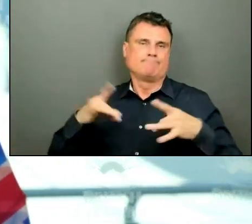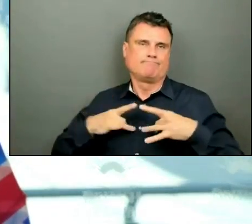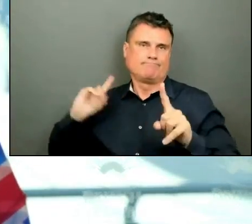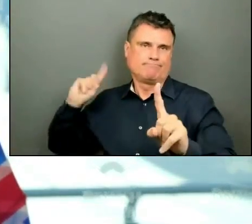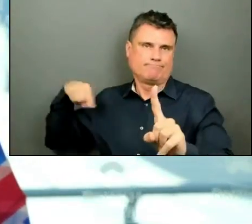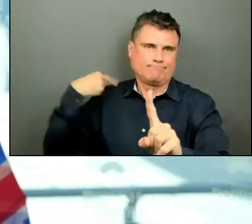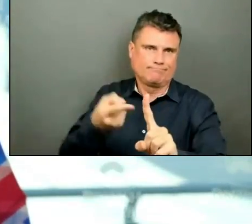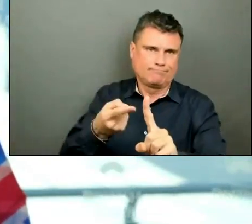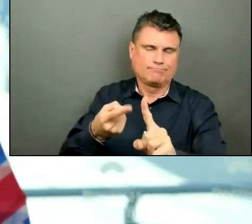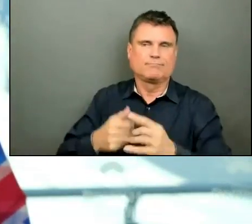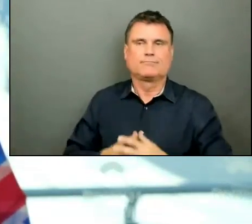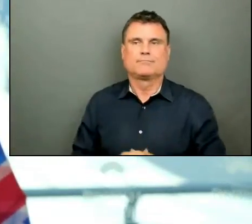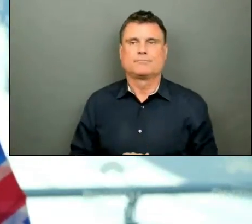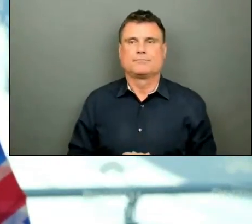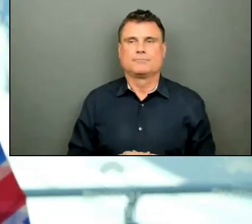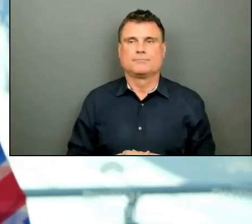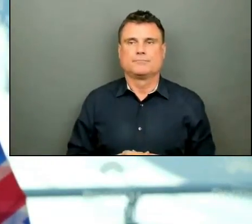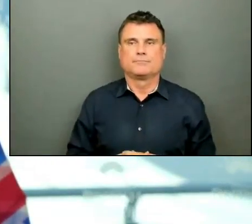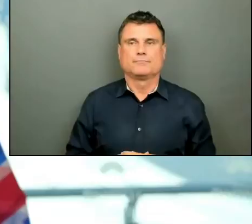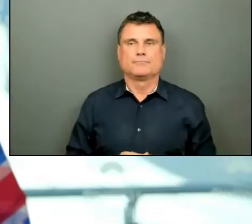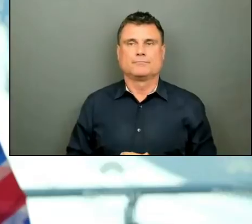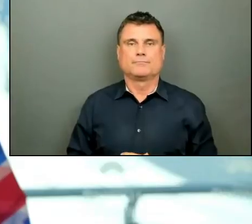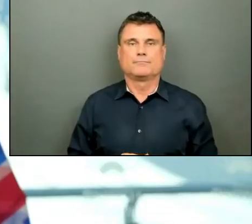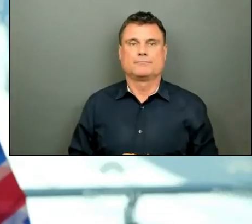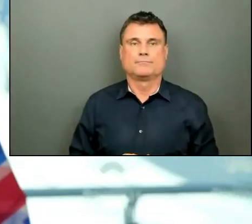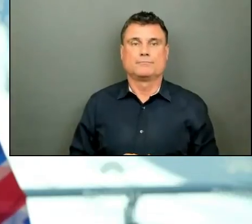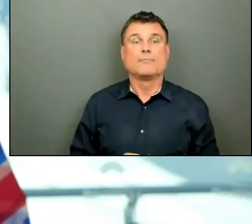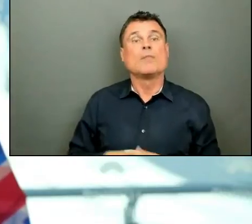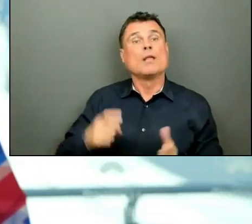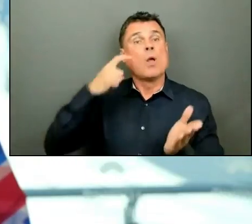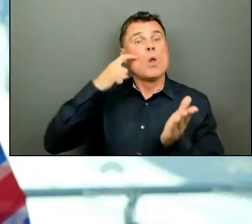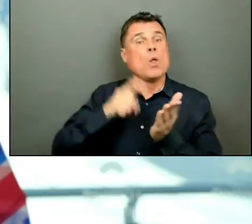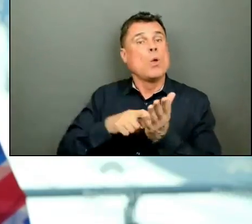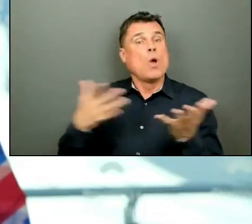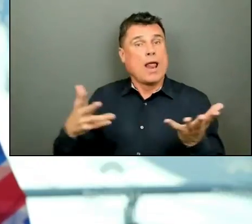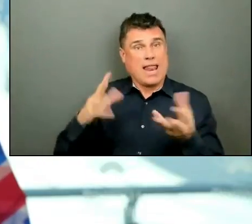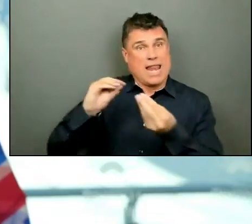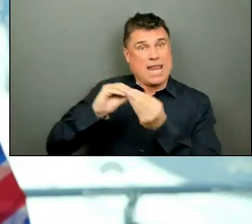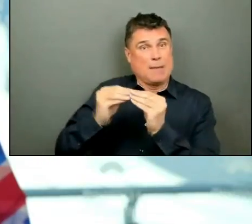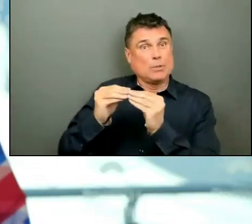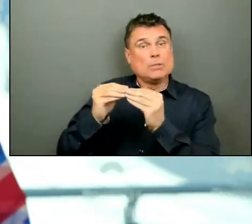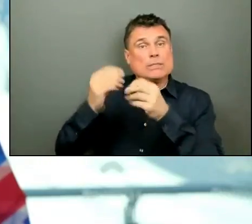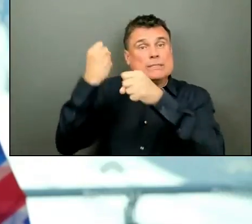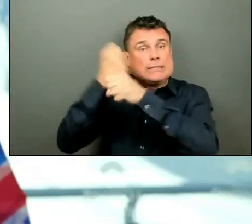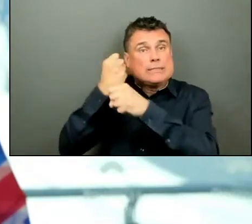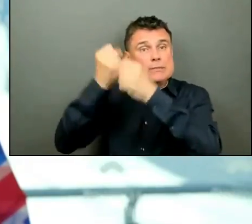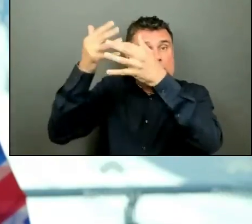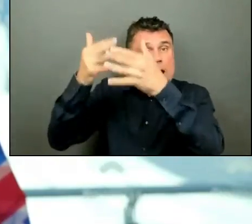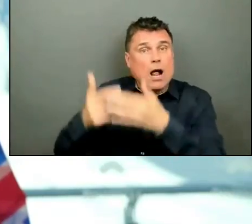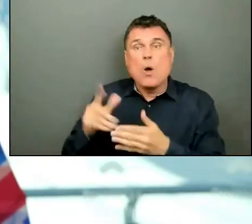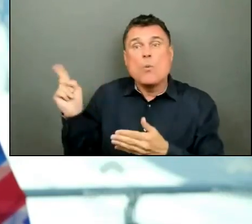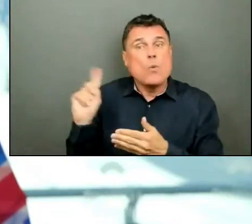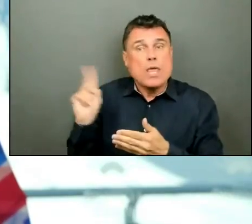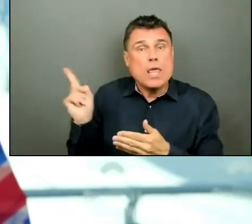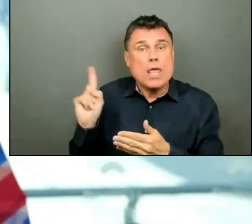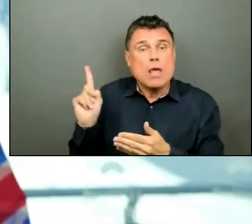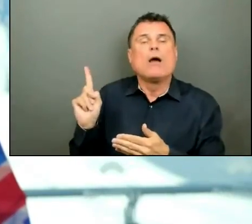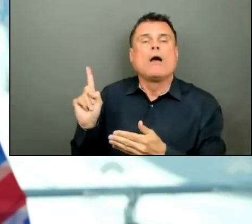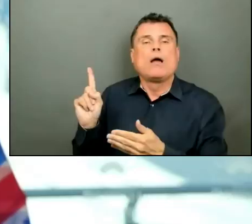I will note that these numbers were reported from our system and may be adjusted once we get our regular